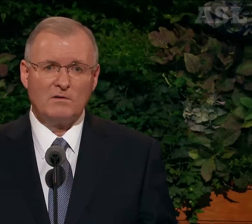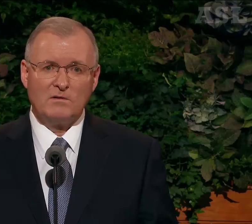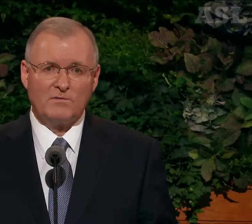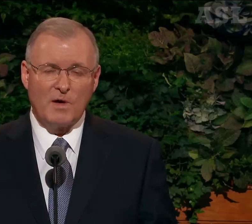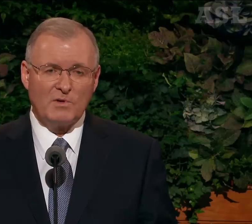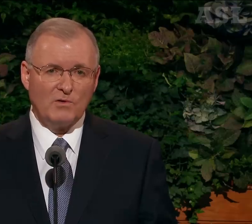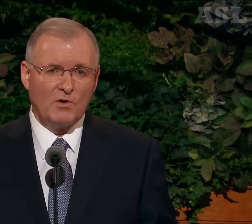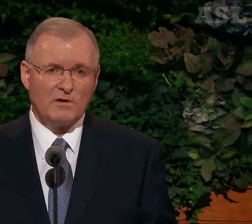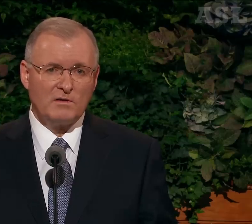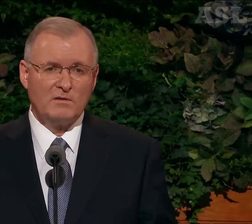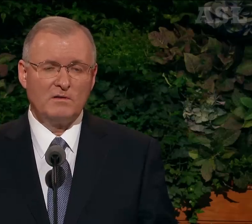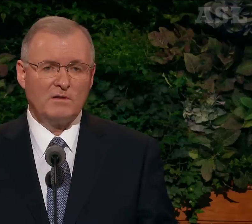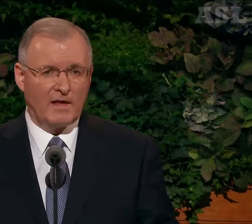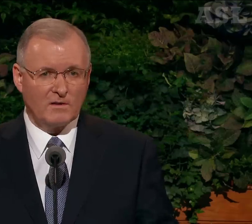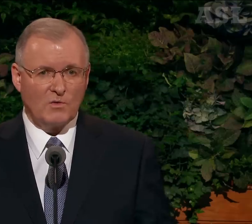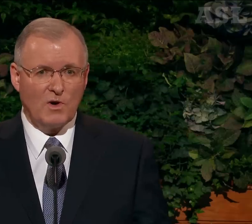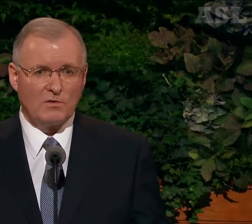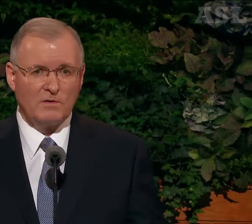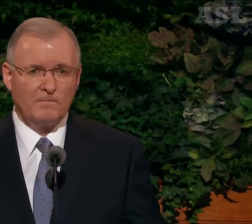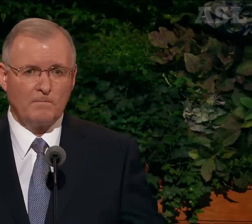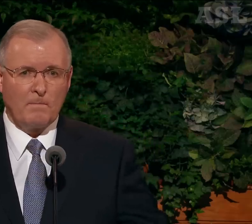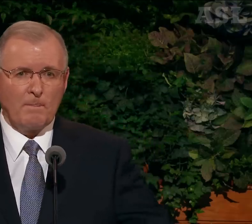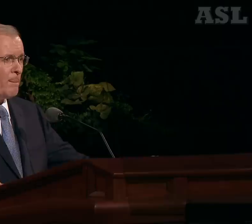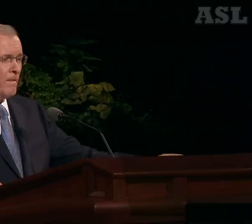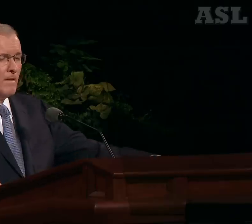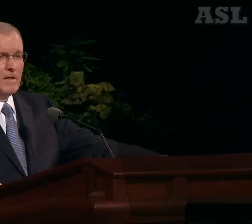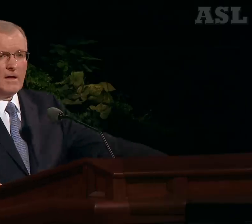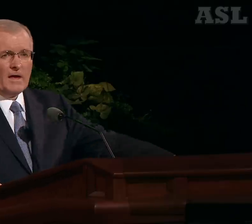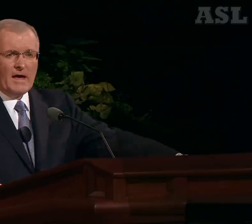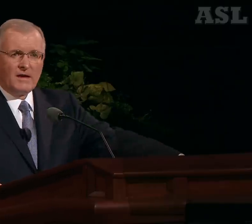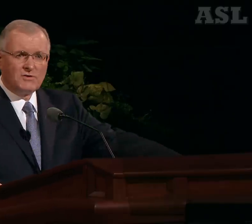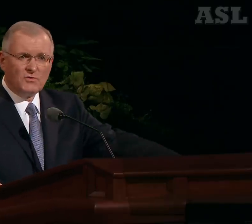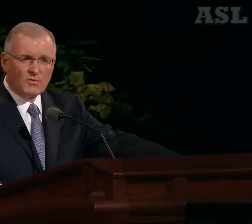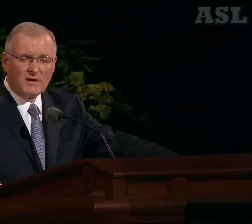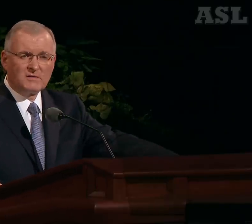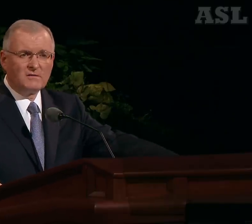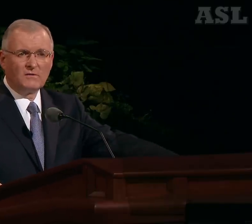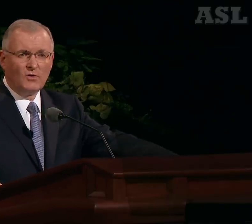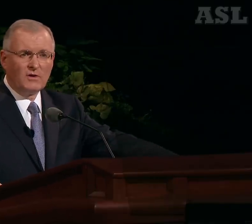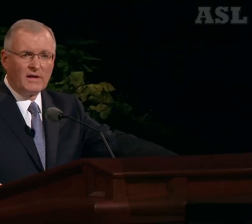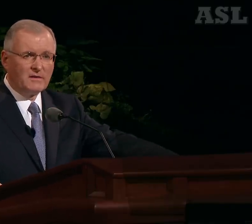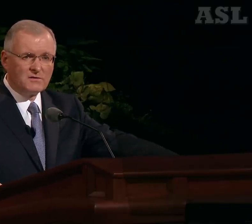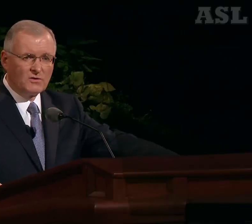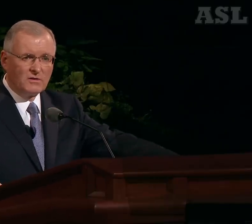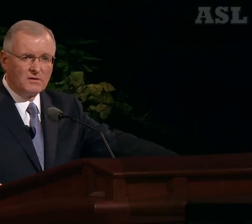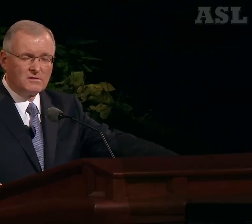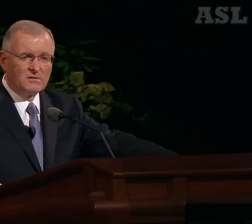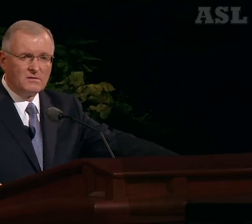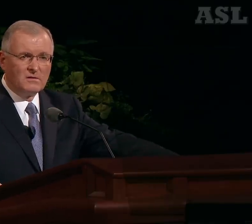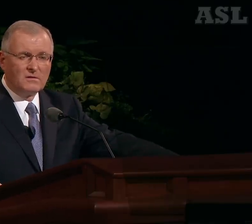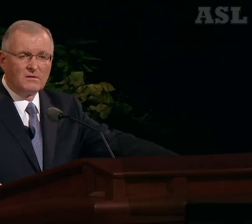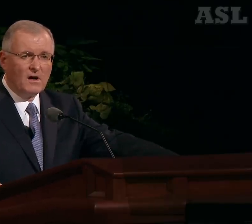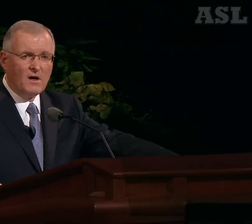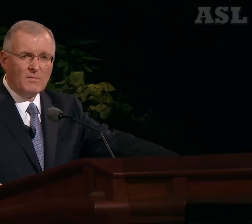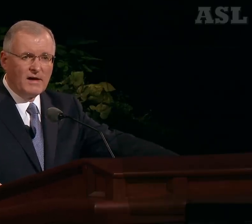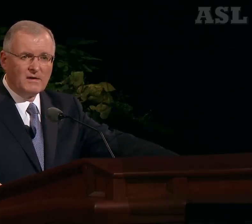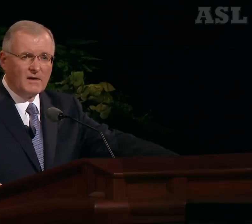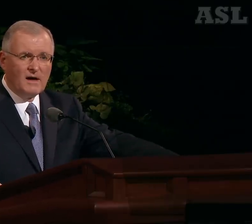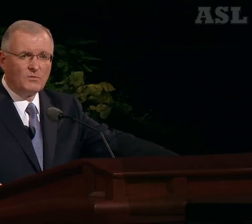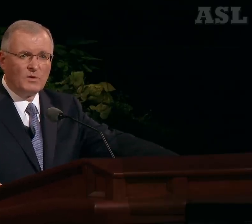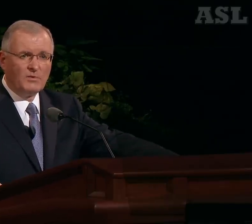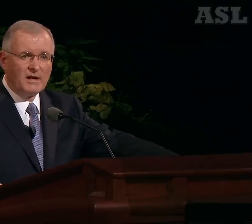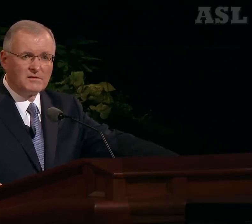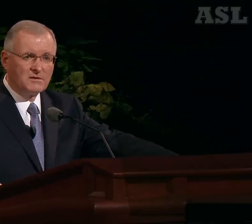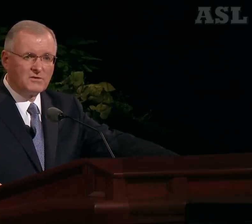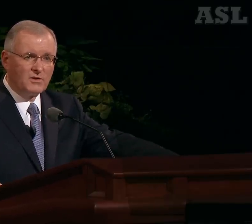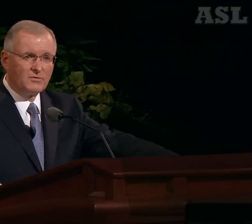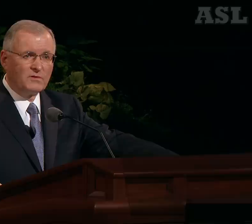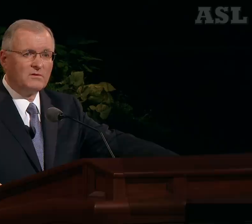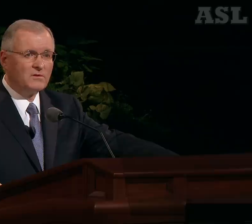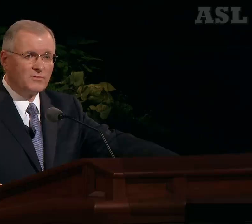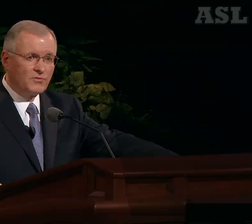WE RECEIVE STRENGTH AND POWER